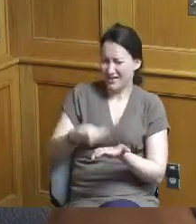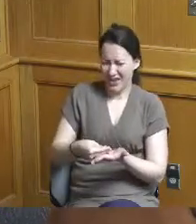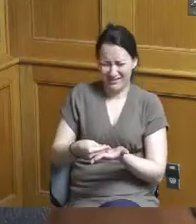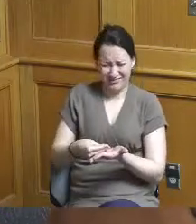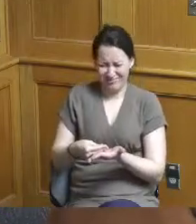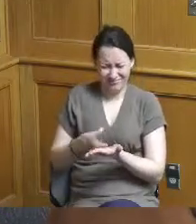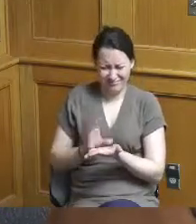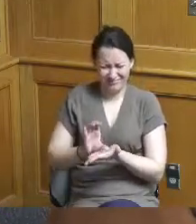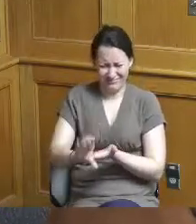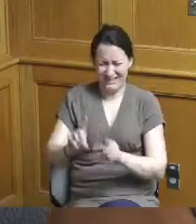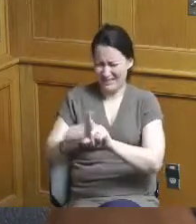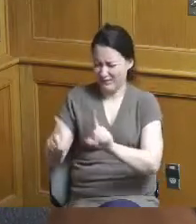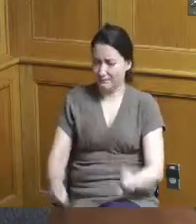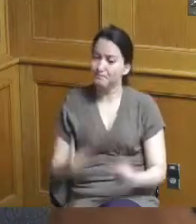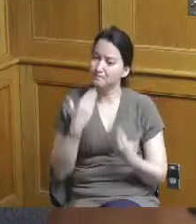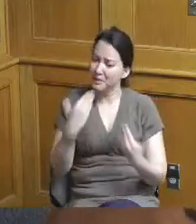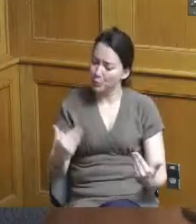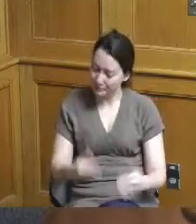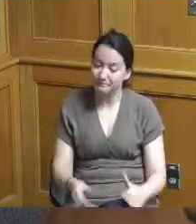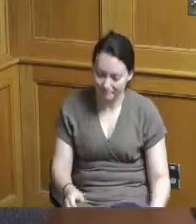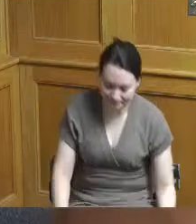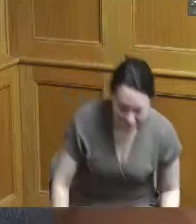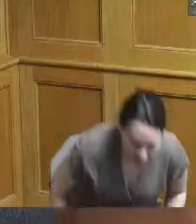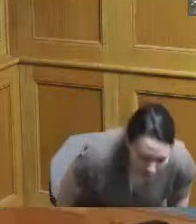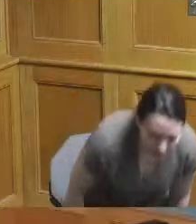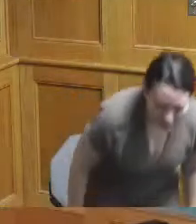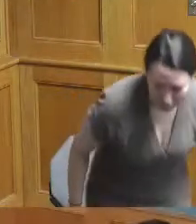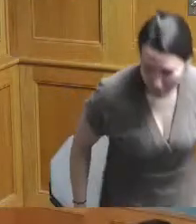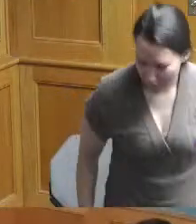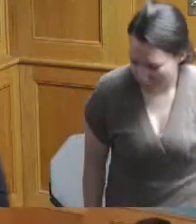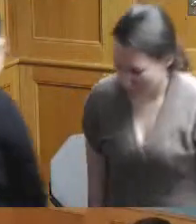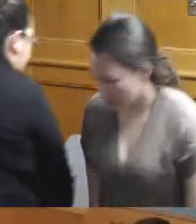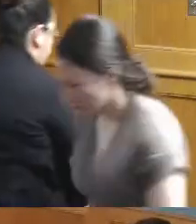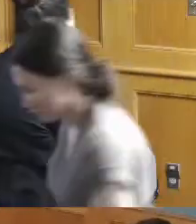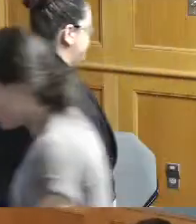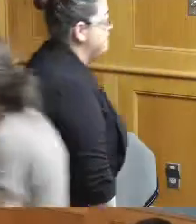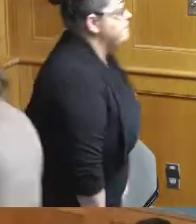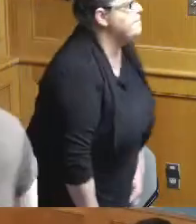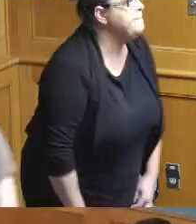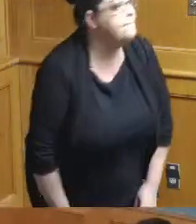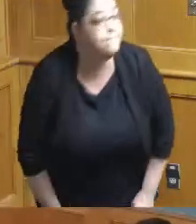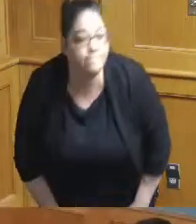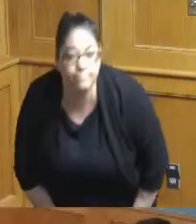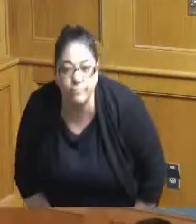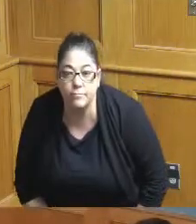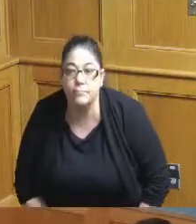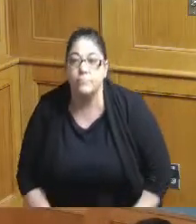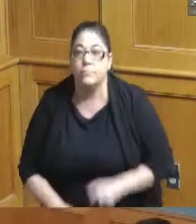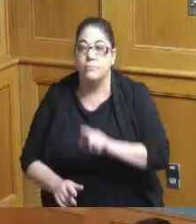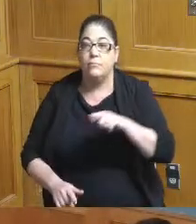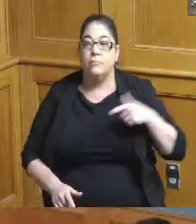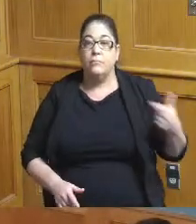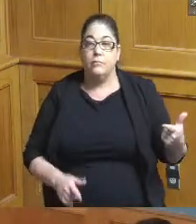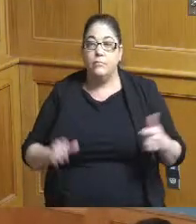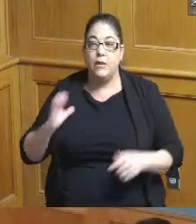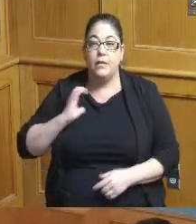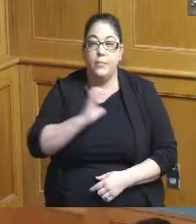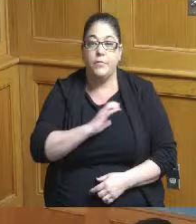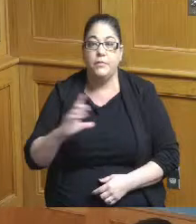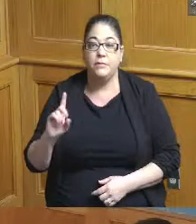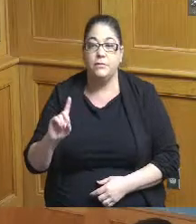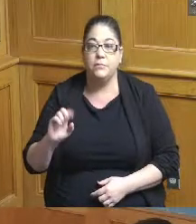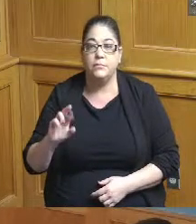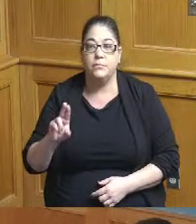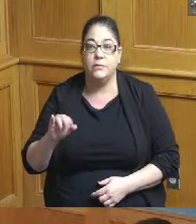things thank you thank you Commissioner Driehaus thank you I don't have a lot of additional comment